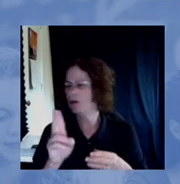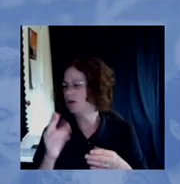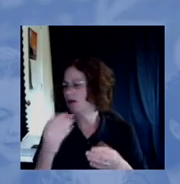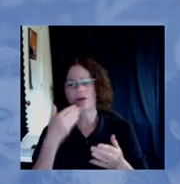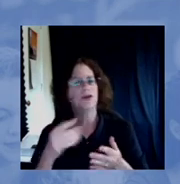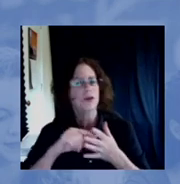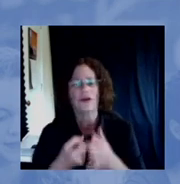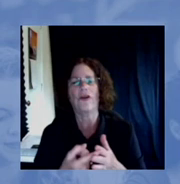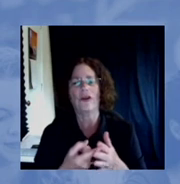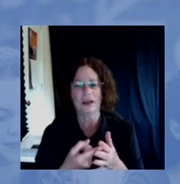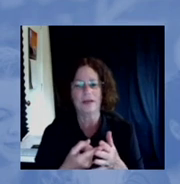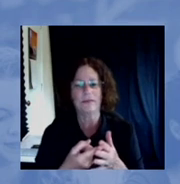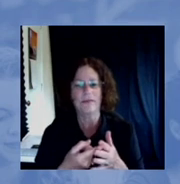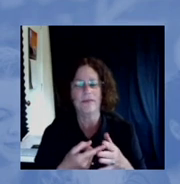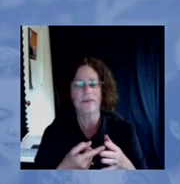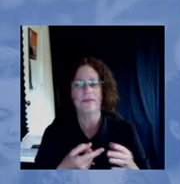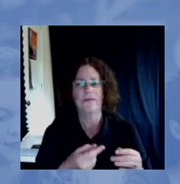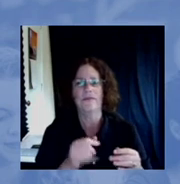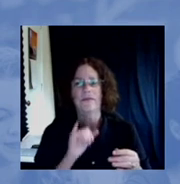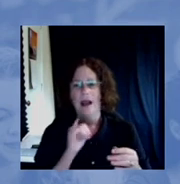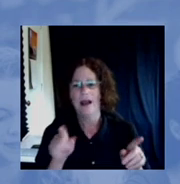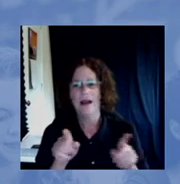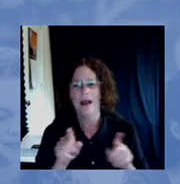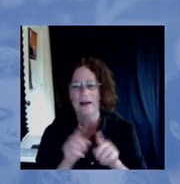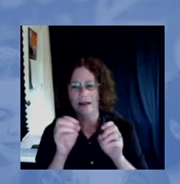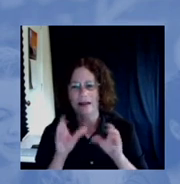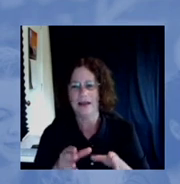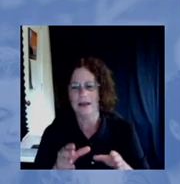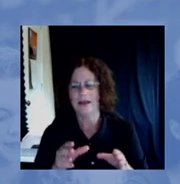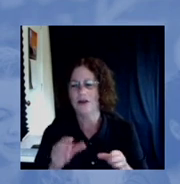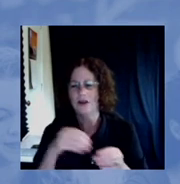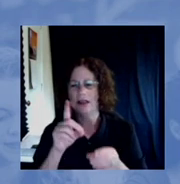I AS THE D.C. TEACHER THE YEAR DEFINITELY BELIEVE THAT TEACHER DIVERSITY IS TEACHER